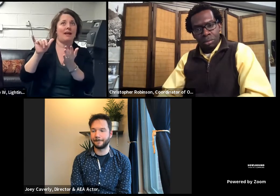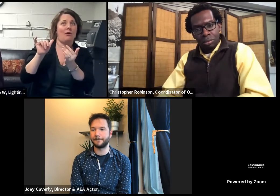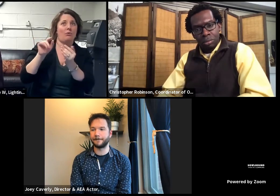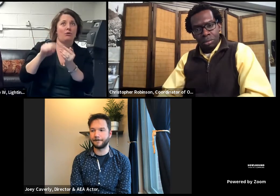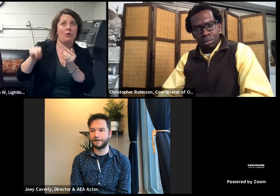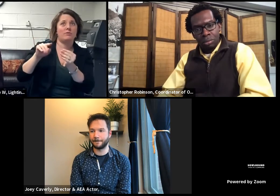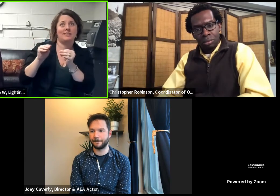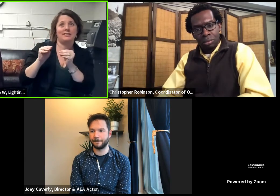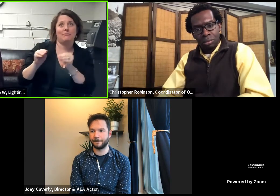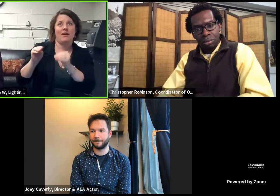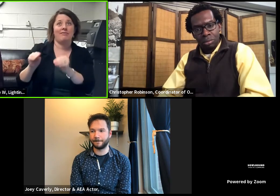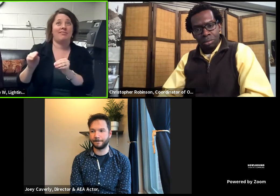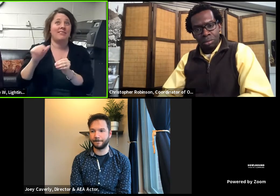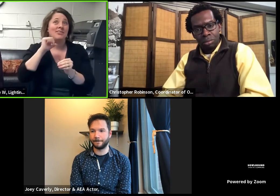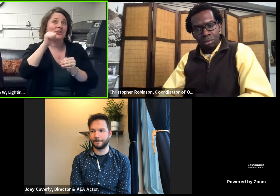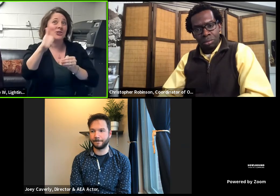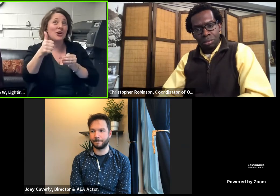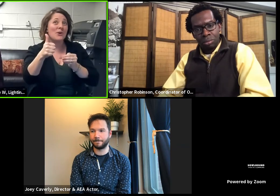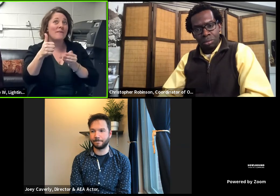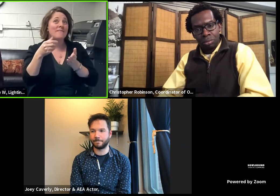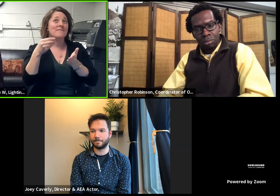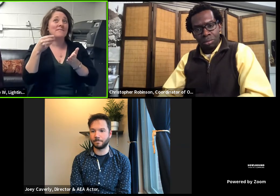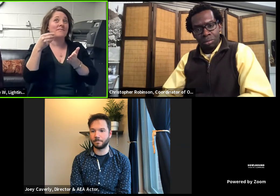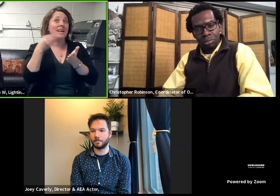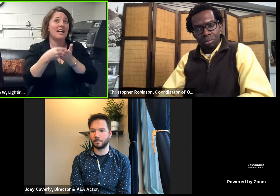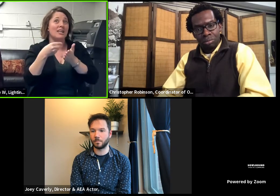so sometimes their actions